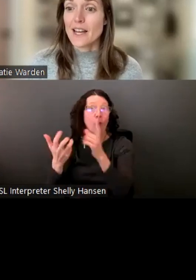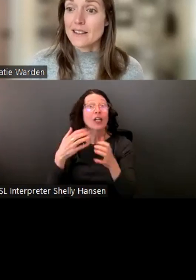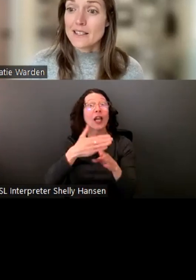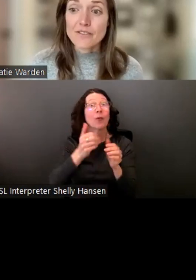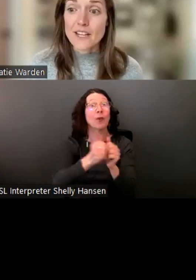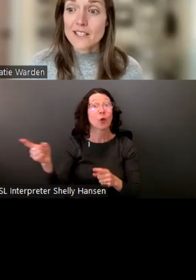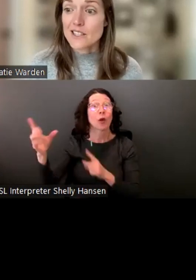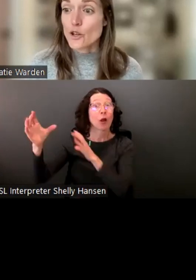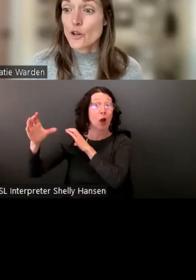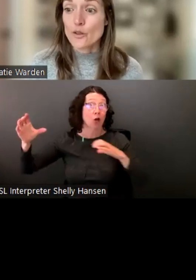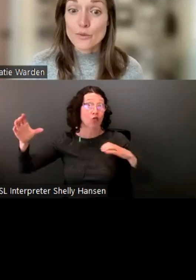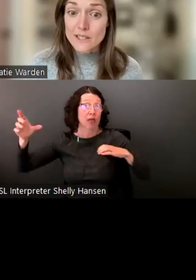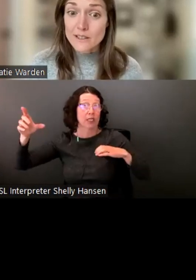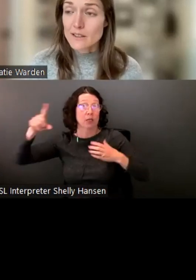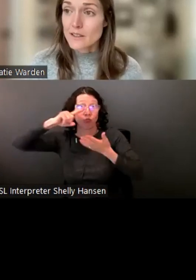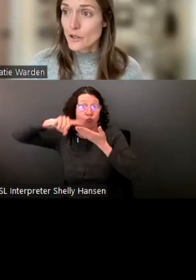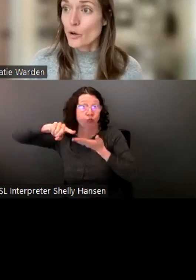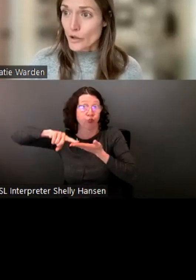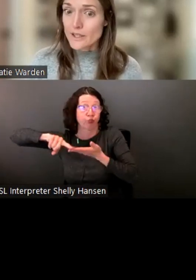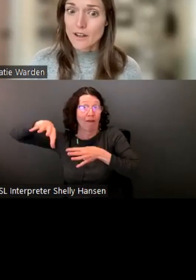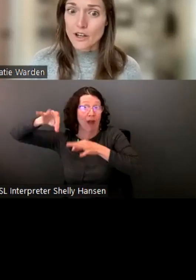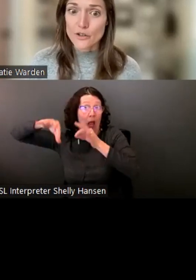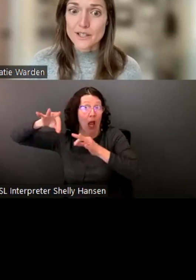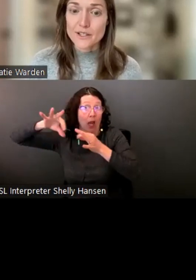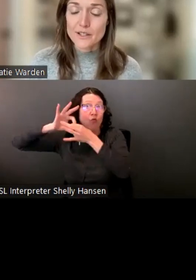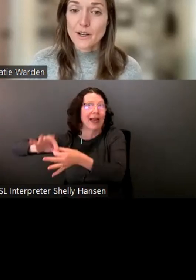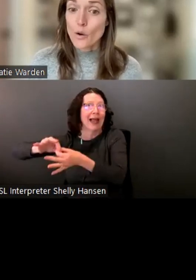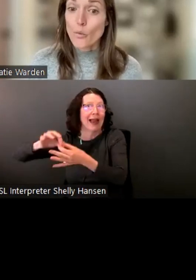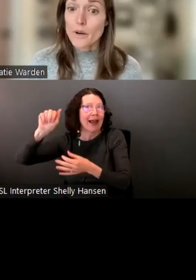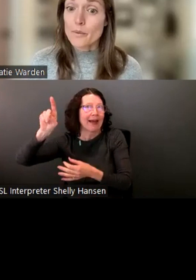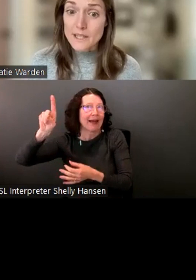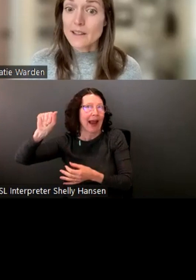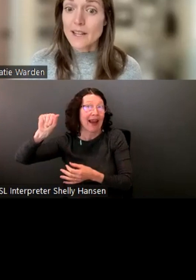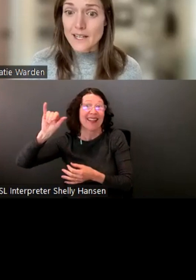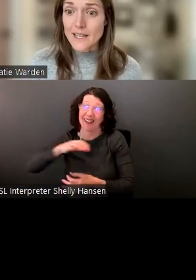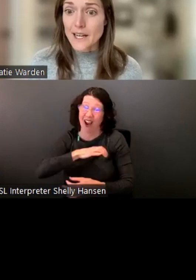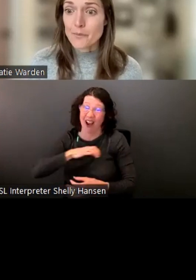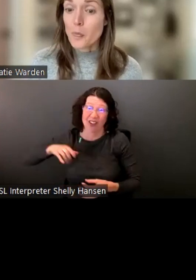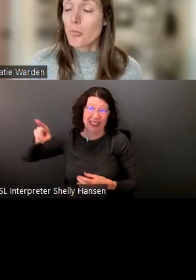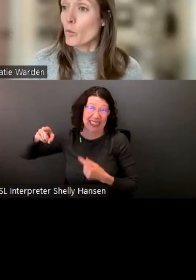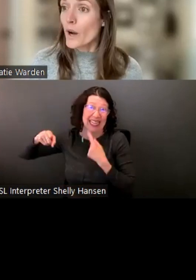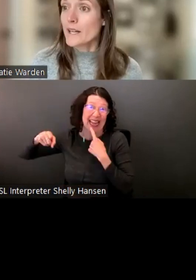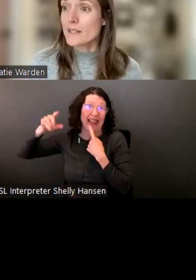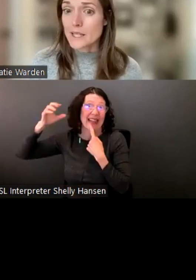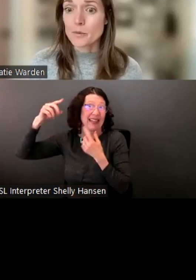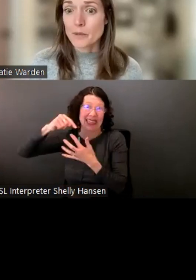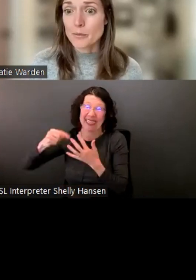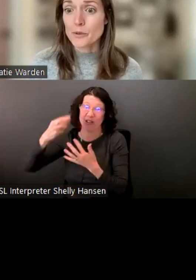And these findings are the reasons, according to Congress, why we need the ADA, why disabled people